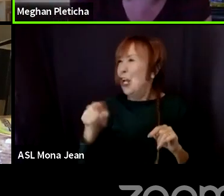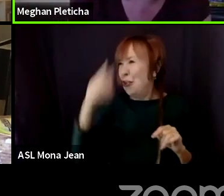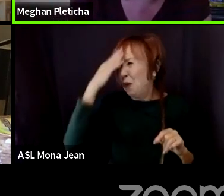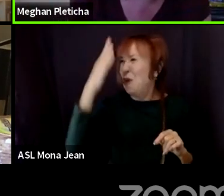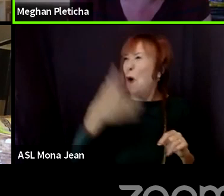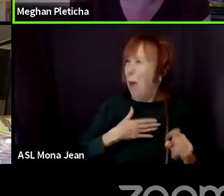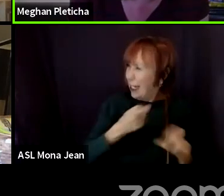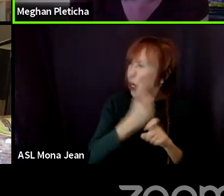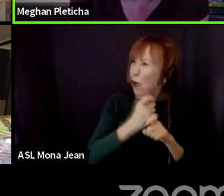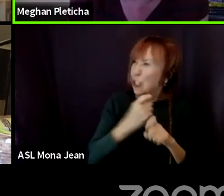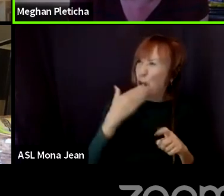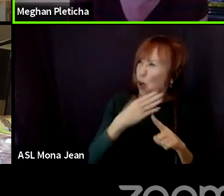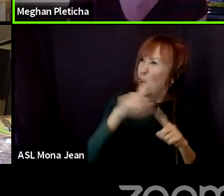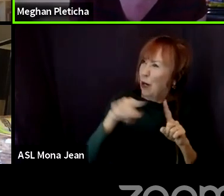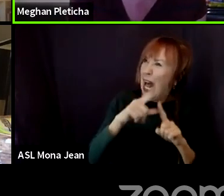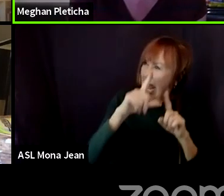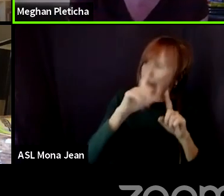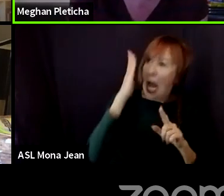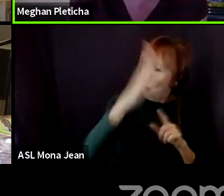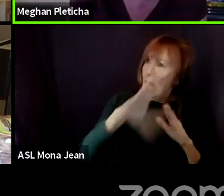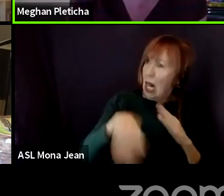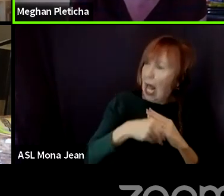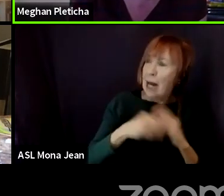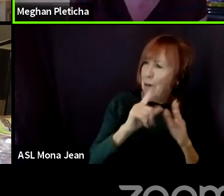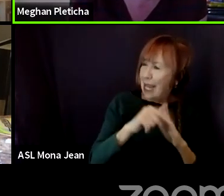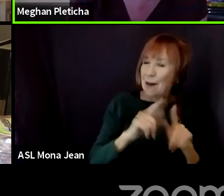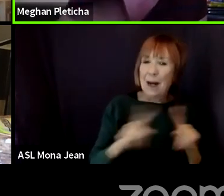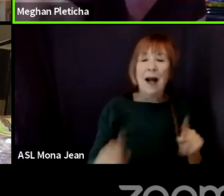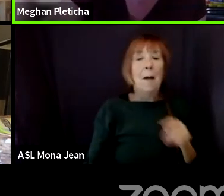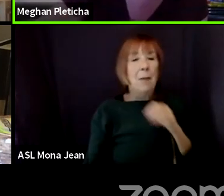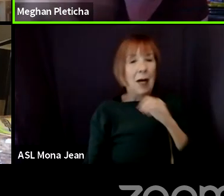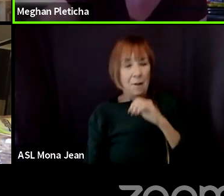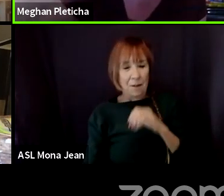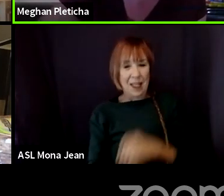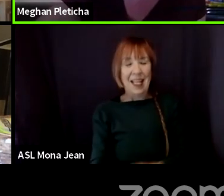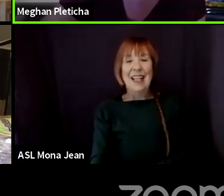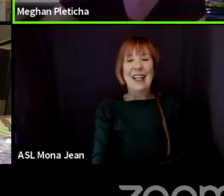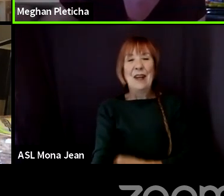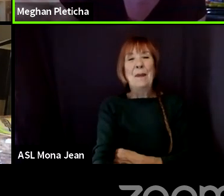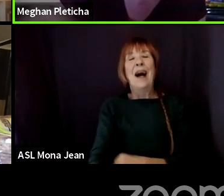But I definitely have learned for me personally for example, after years of getting feedback,